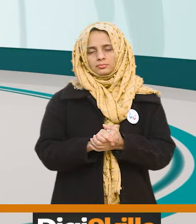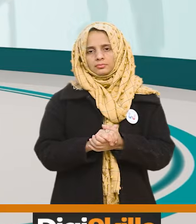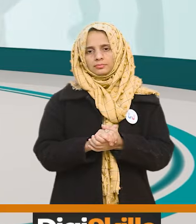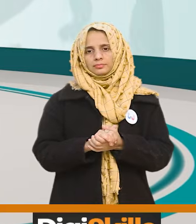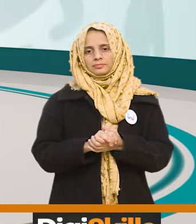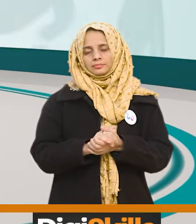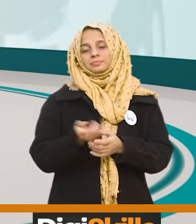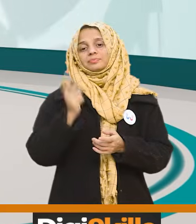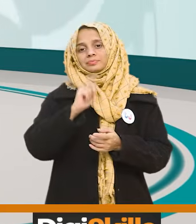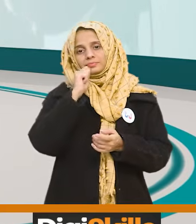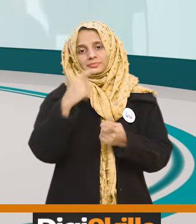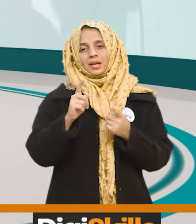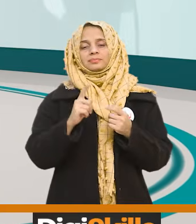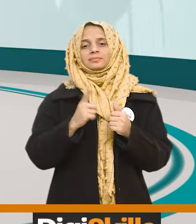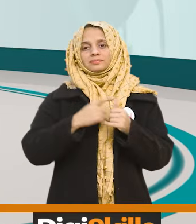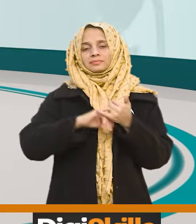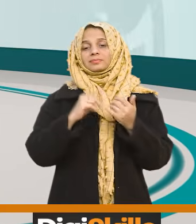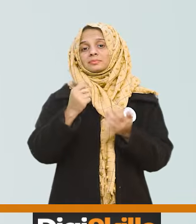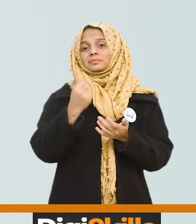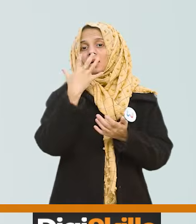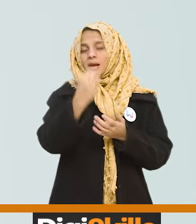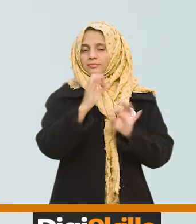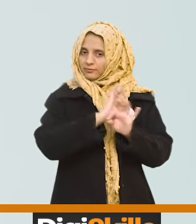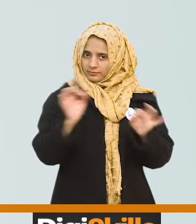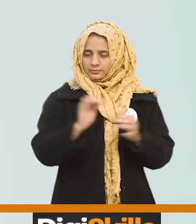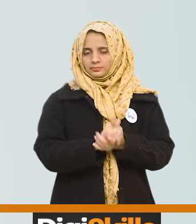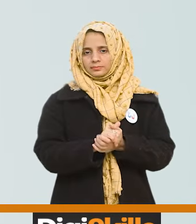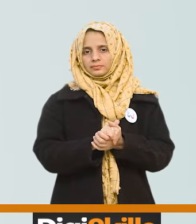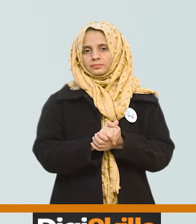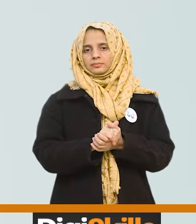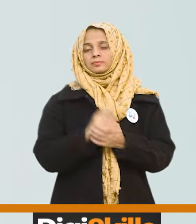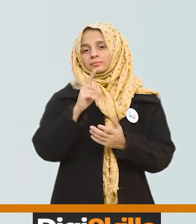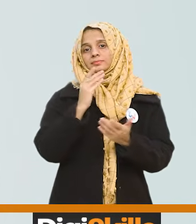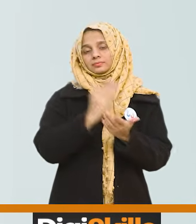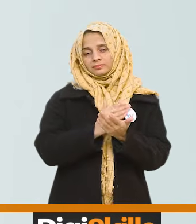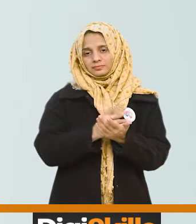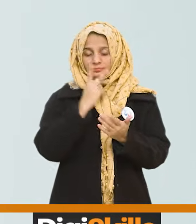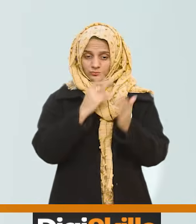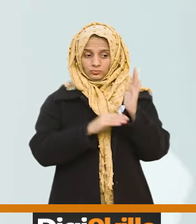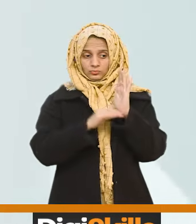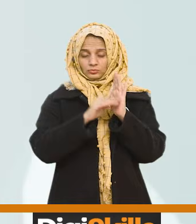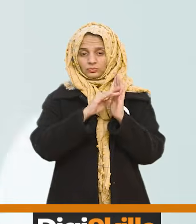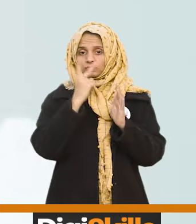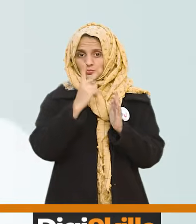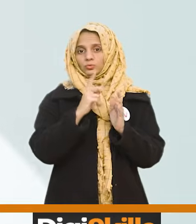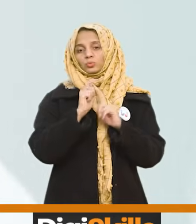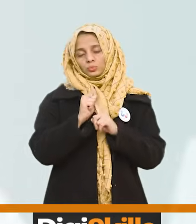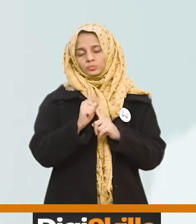So the next step, when money is deposited in Escrow, you must take care of the milestones